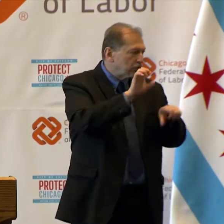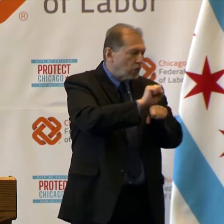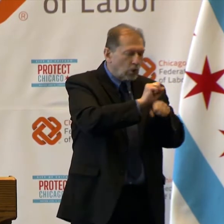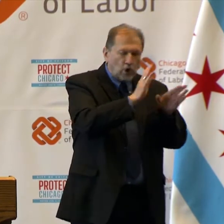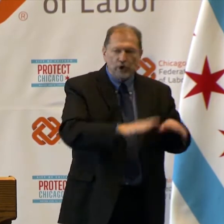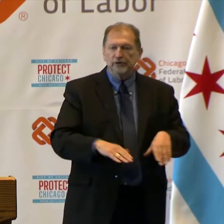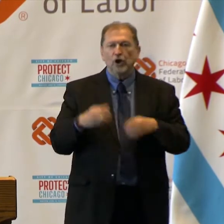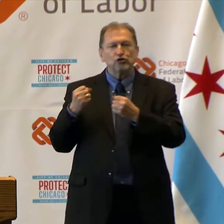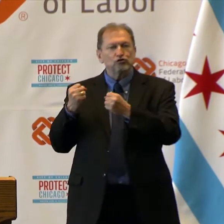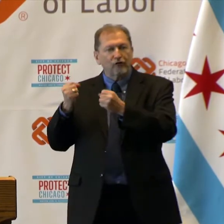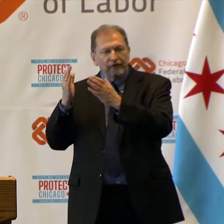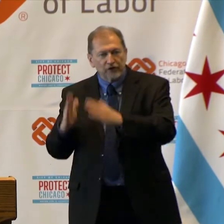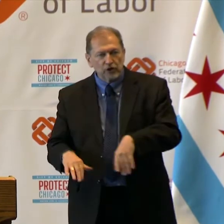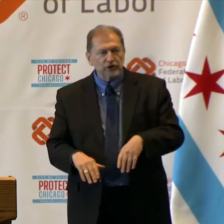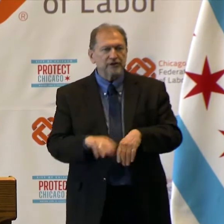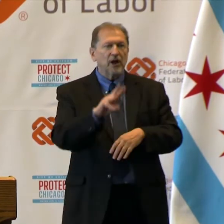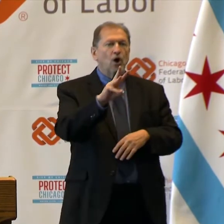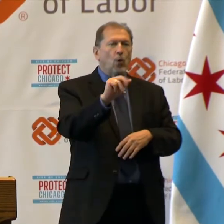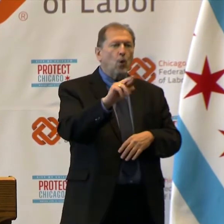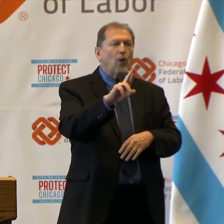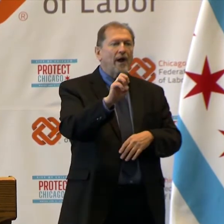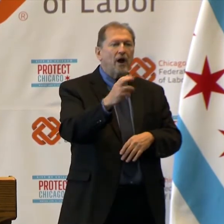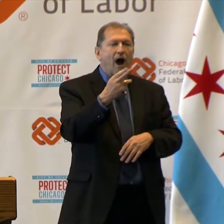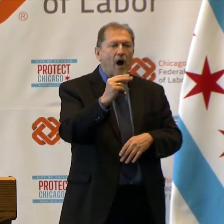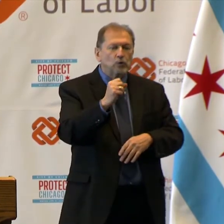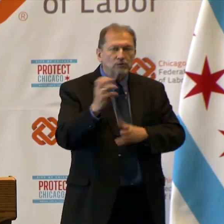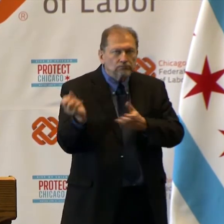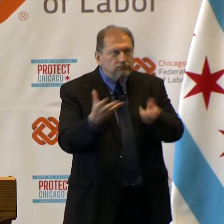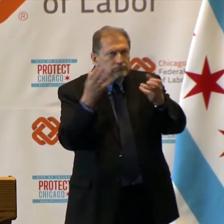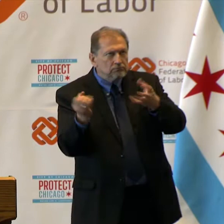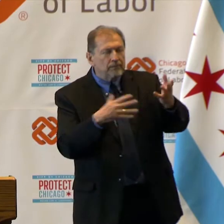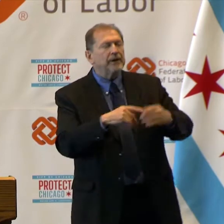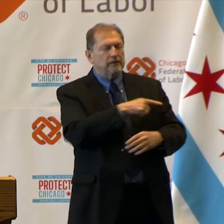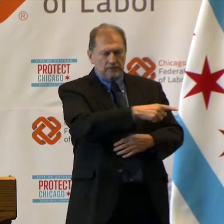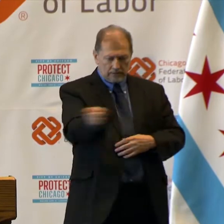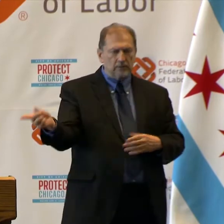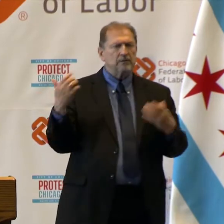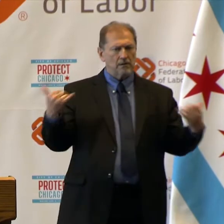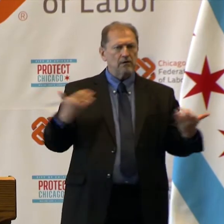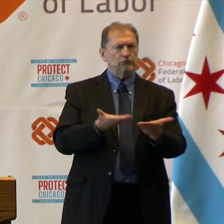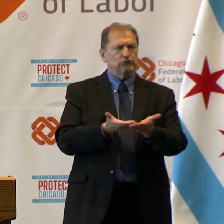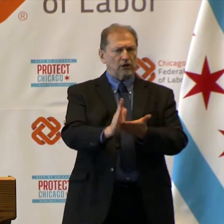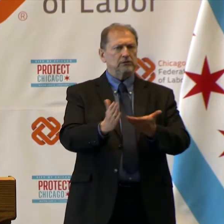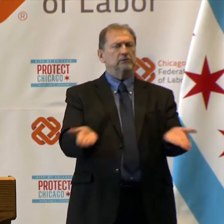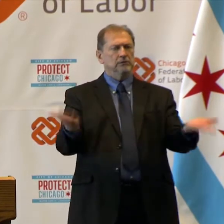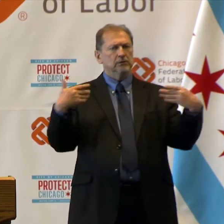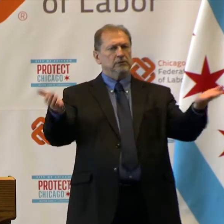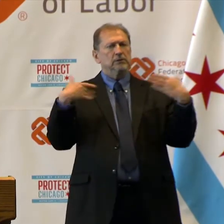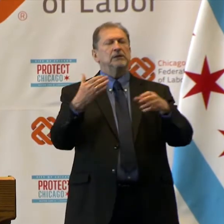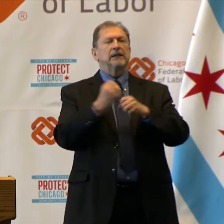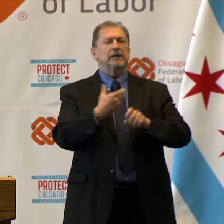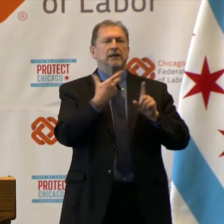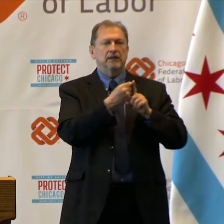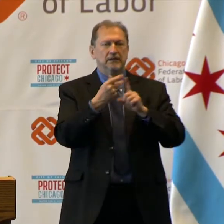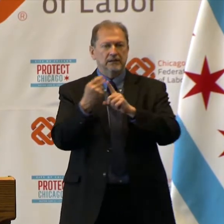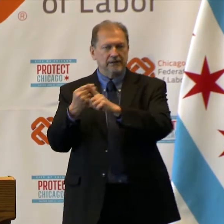CLERGY MEMBERS, CONSTRUCTION WORKERS, DELIVERY DRIVERS AND